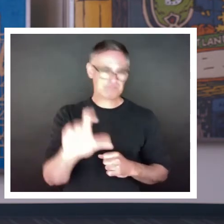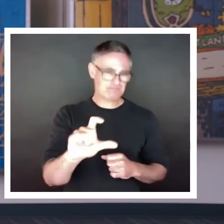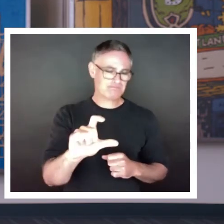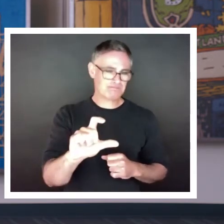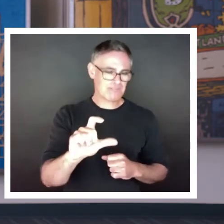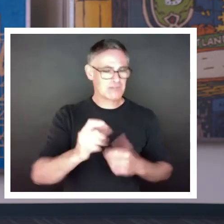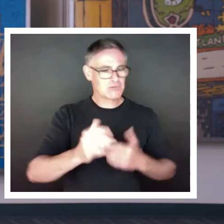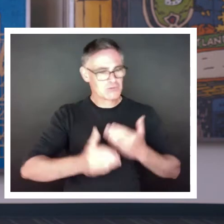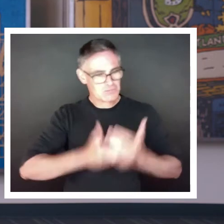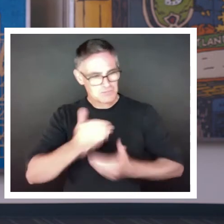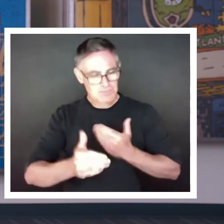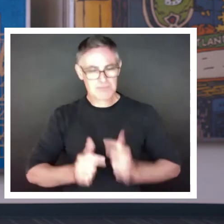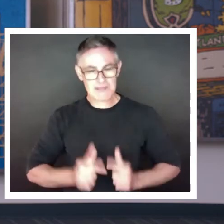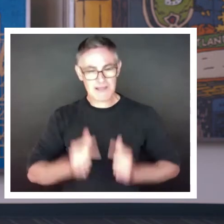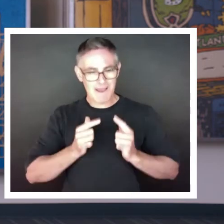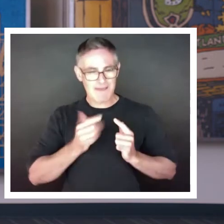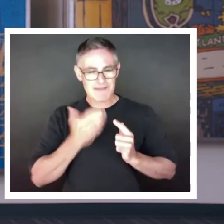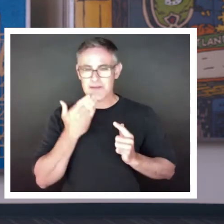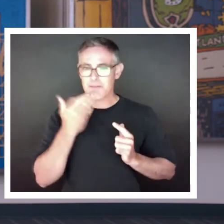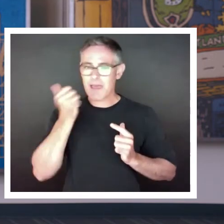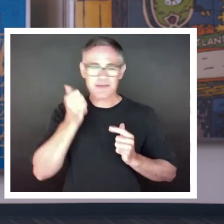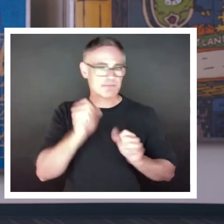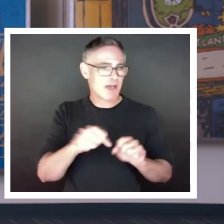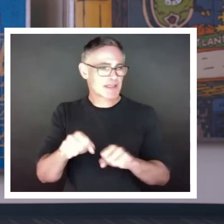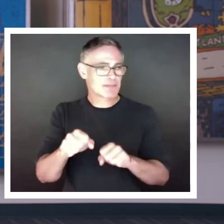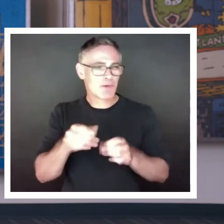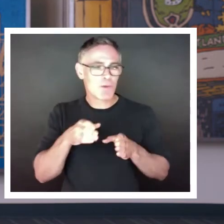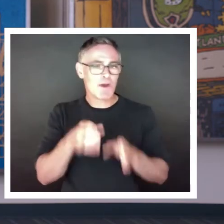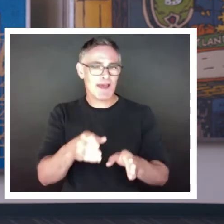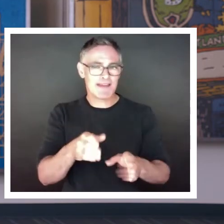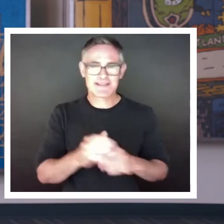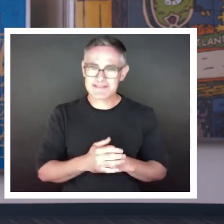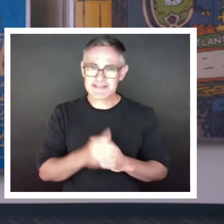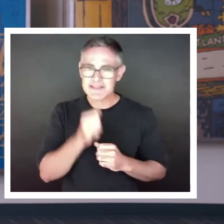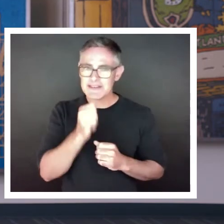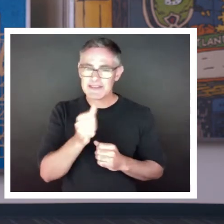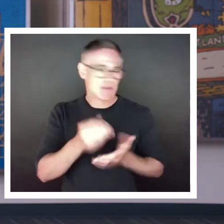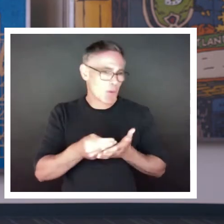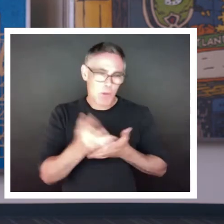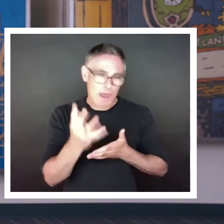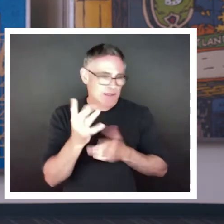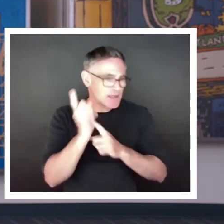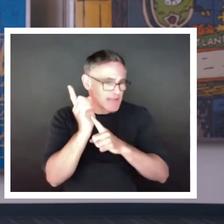in the utmost and fullest possible ways. Don't waste even a second of it on regrets.